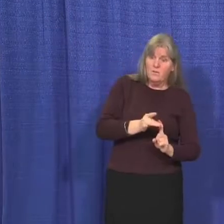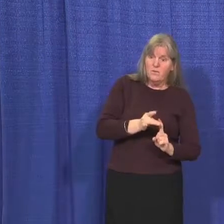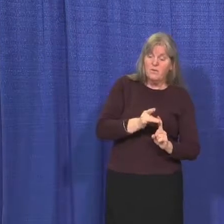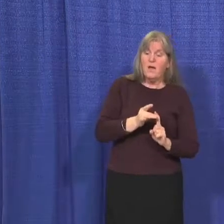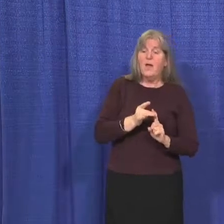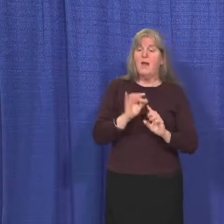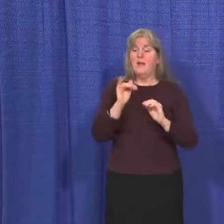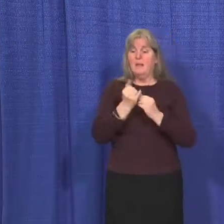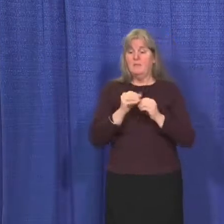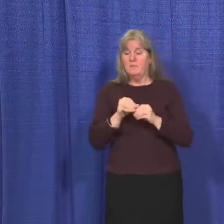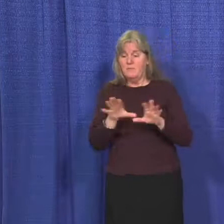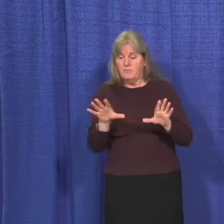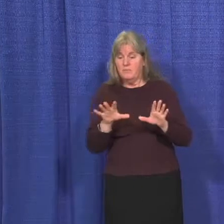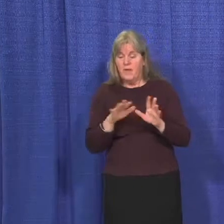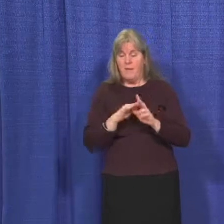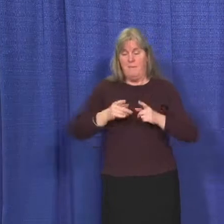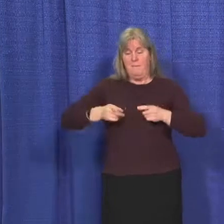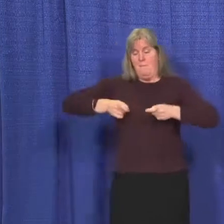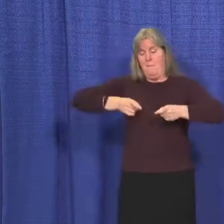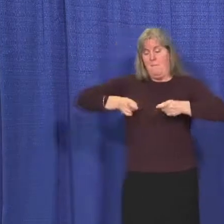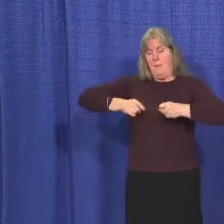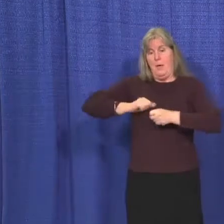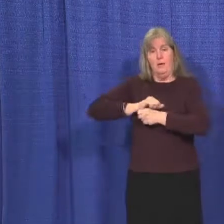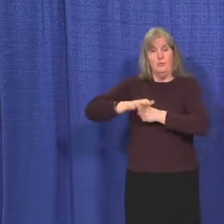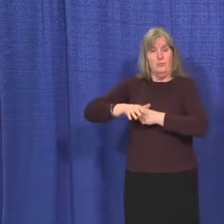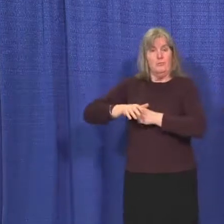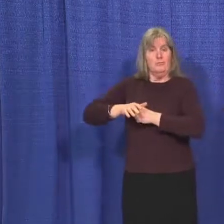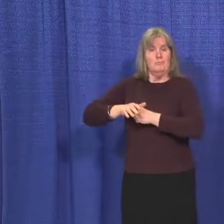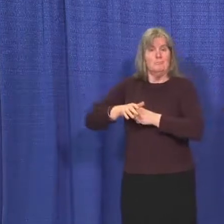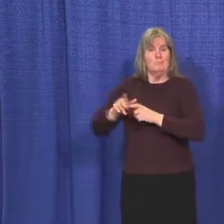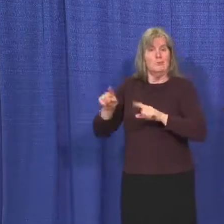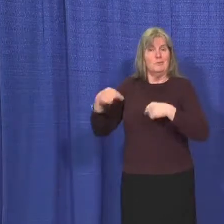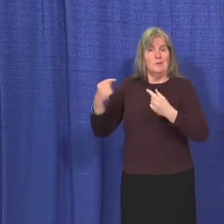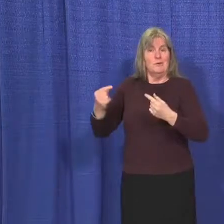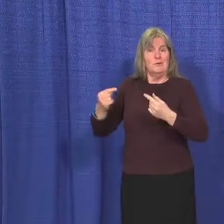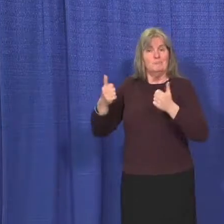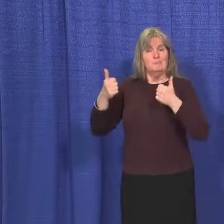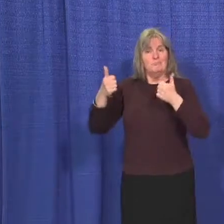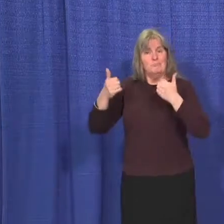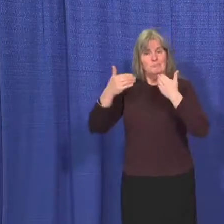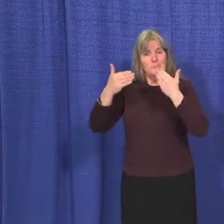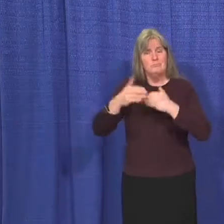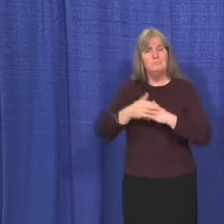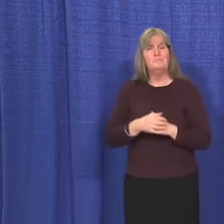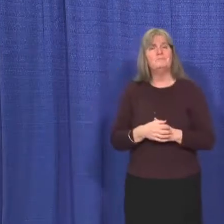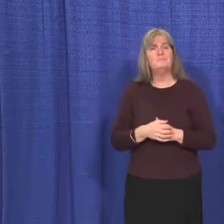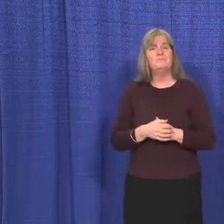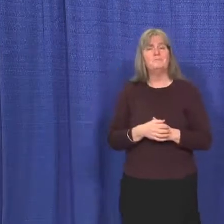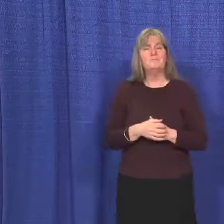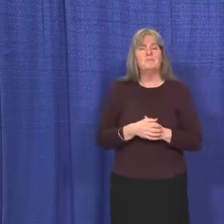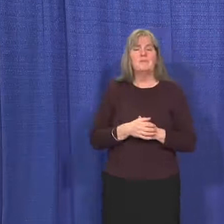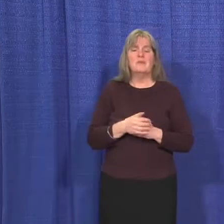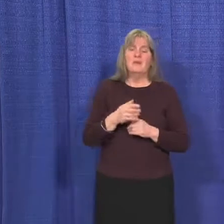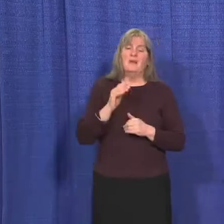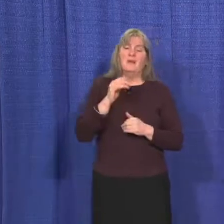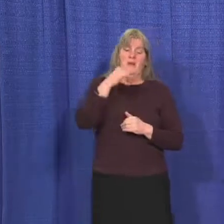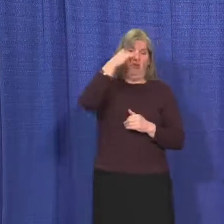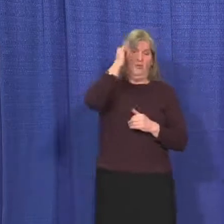spread, and ultimately maintained a strong control of COVID-19. As a result, we are not in the